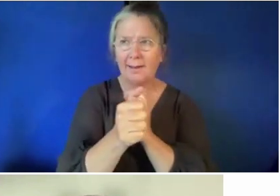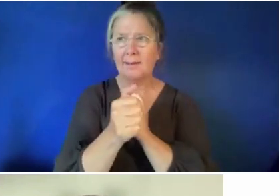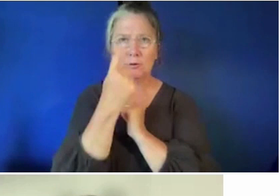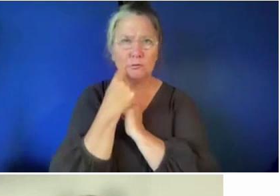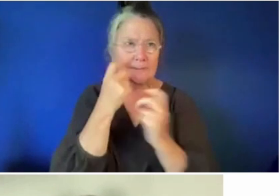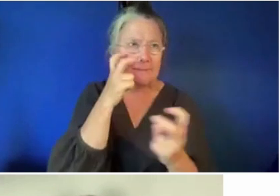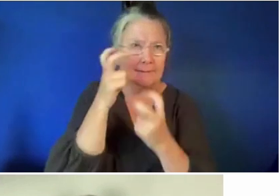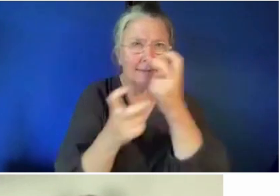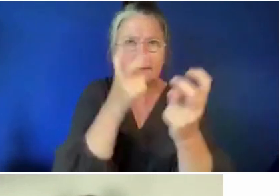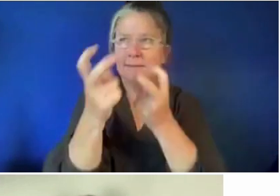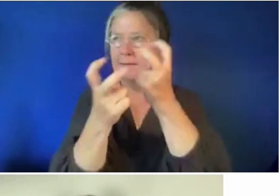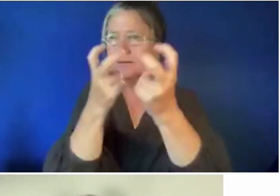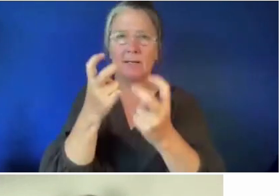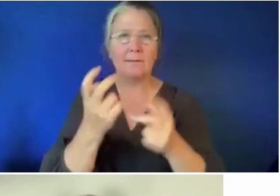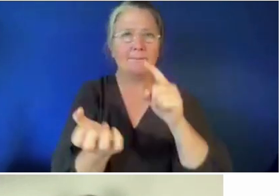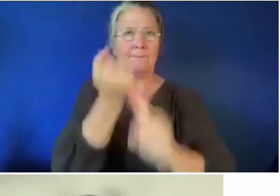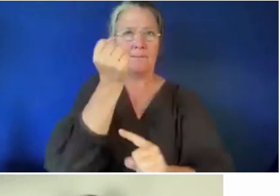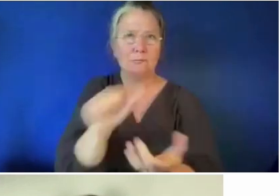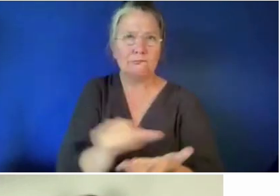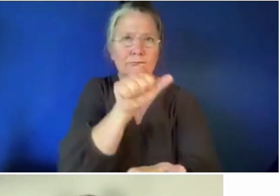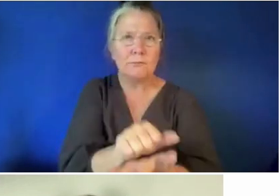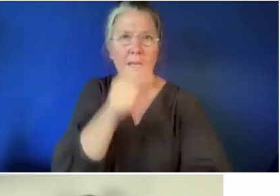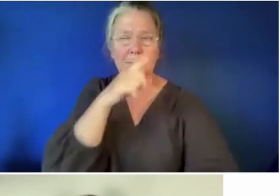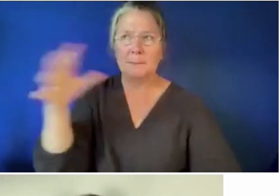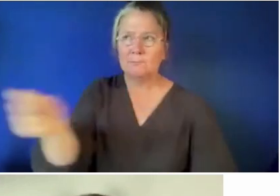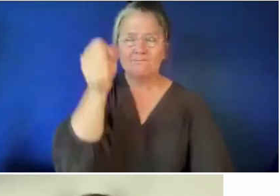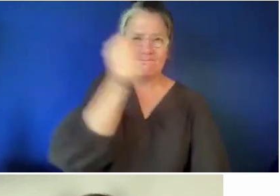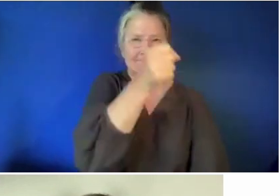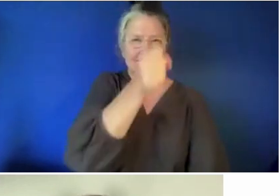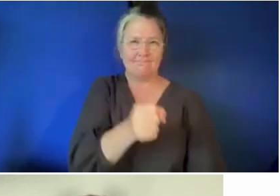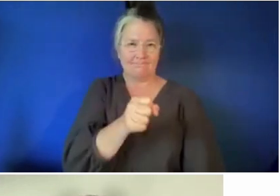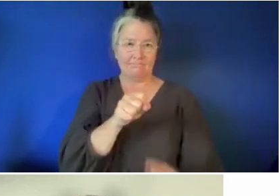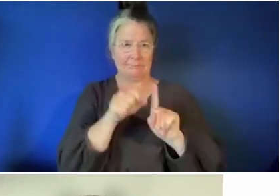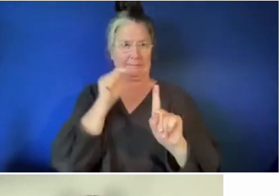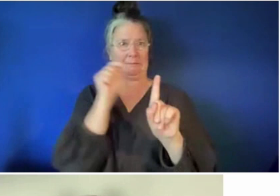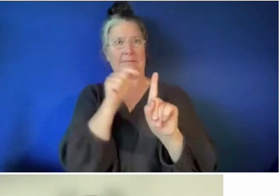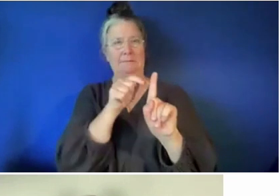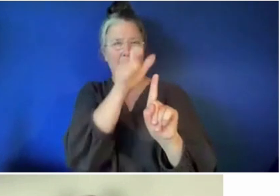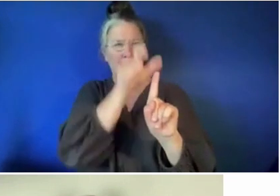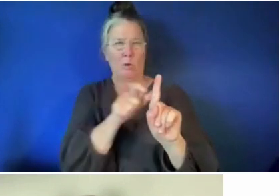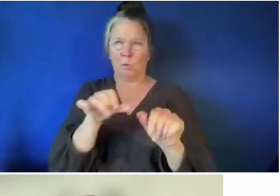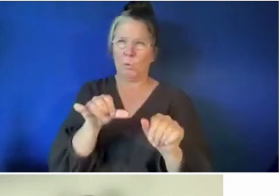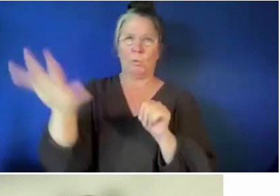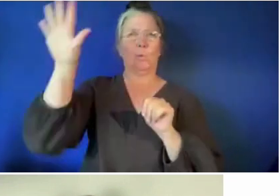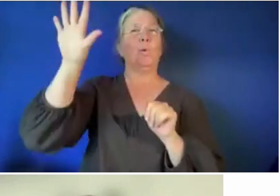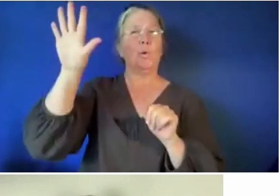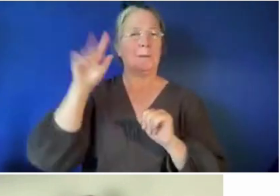that are truly excellent in the roles that we need. And so there's absolutely no doubt, Sam,